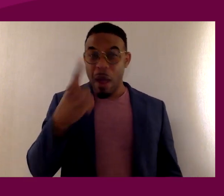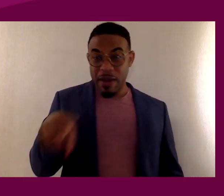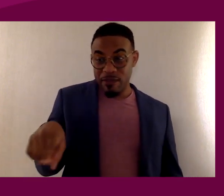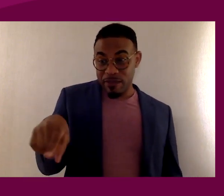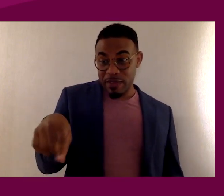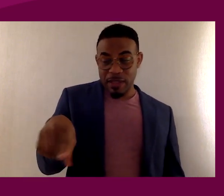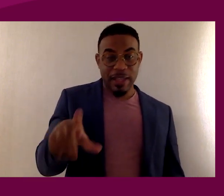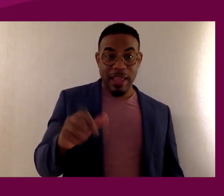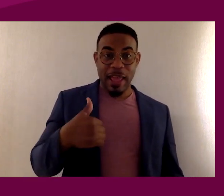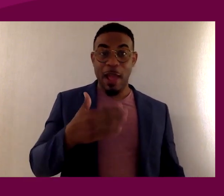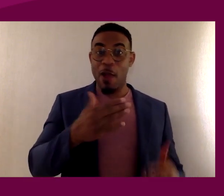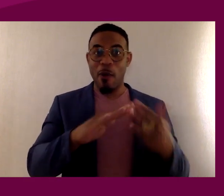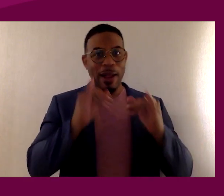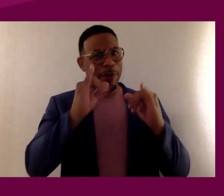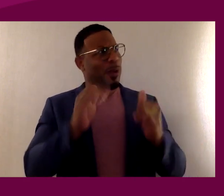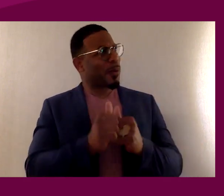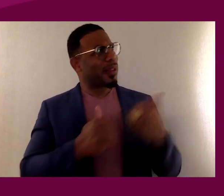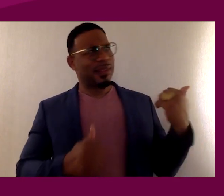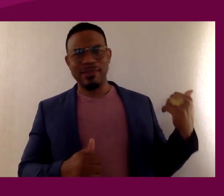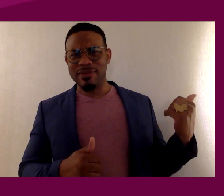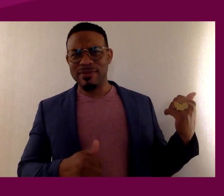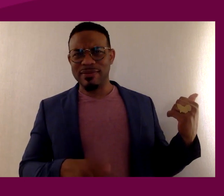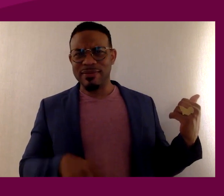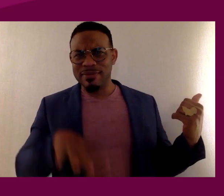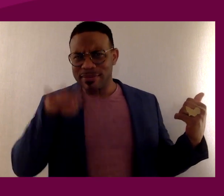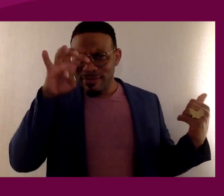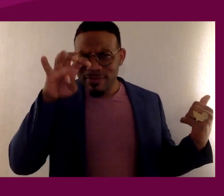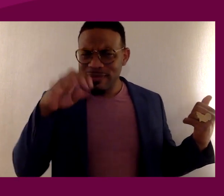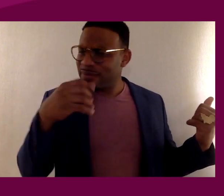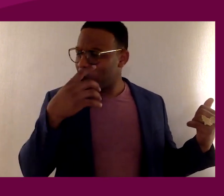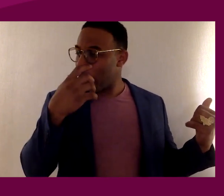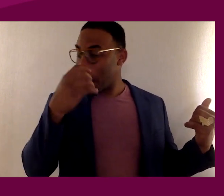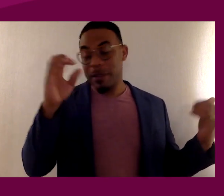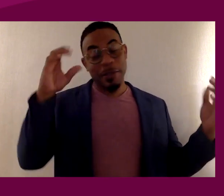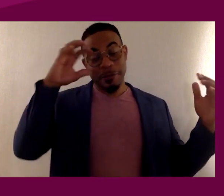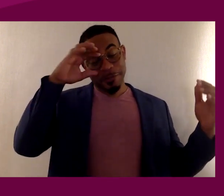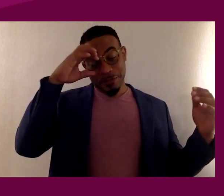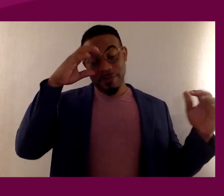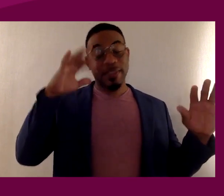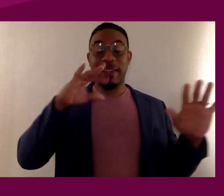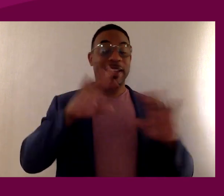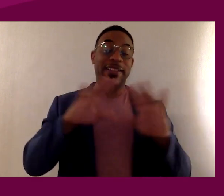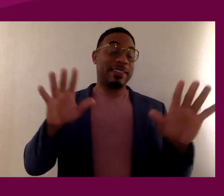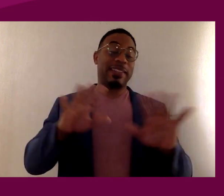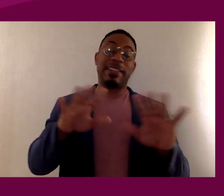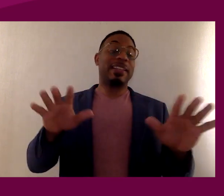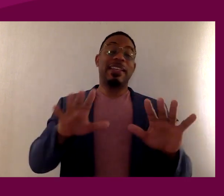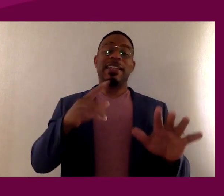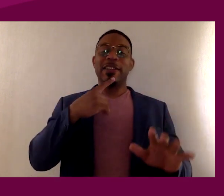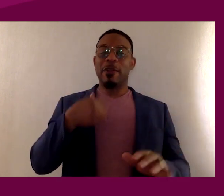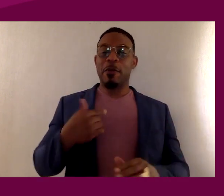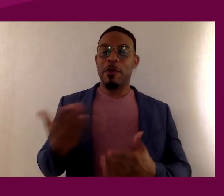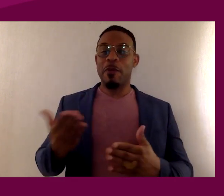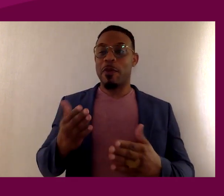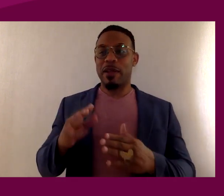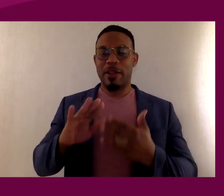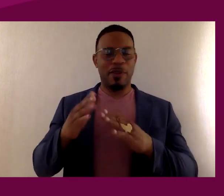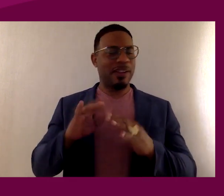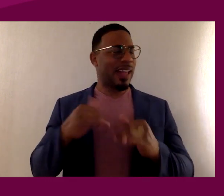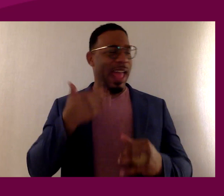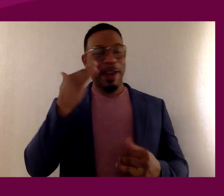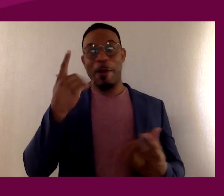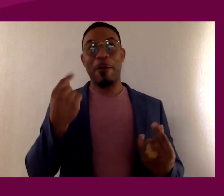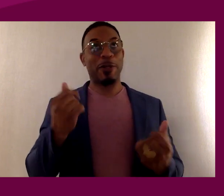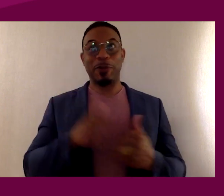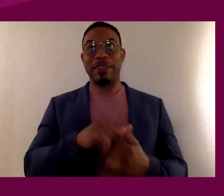The guy can move one finger and he's got a karate instructor. He told me he was bringing